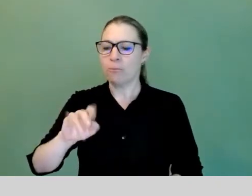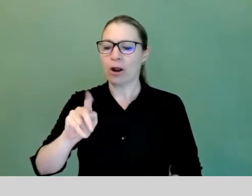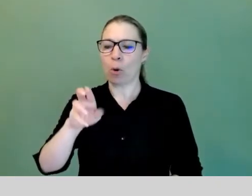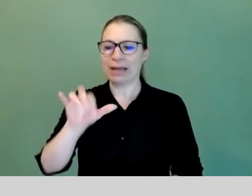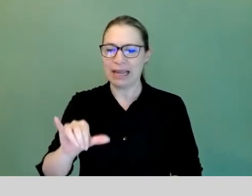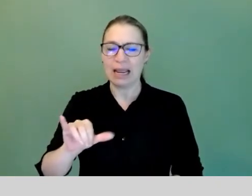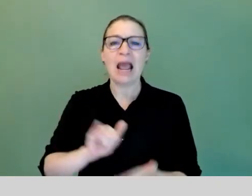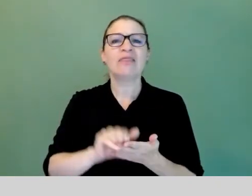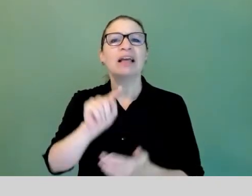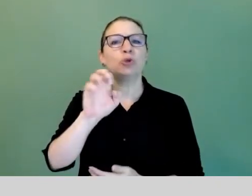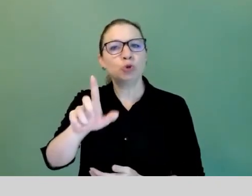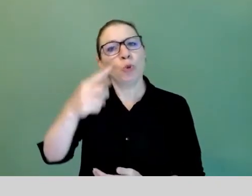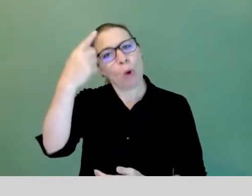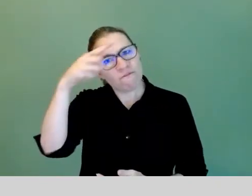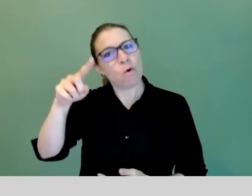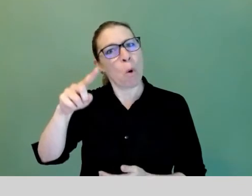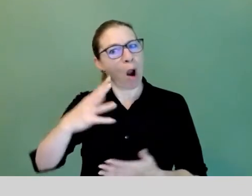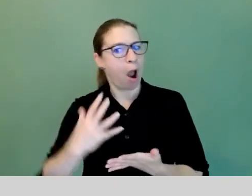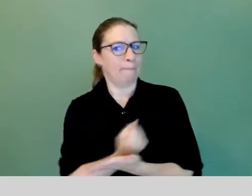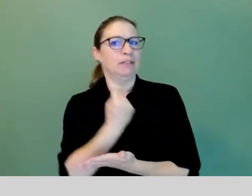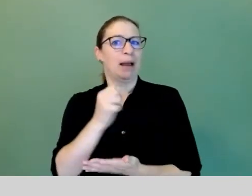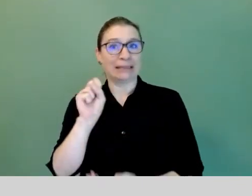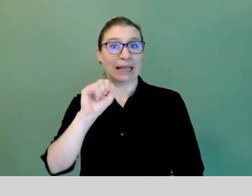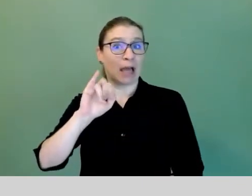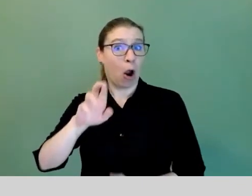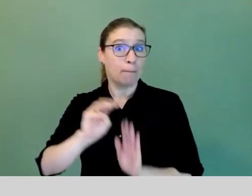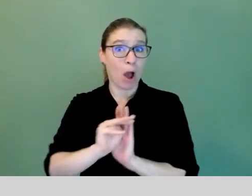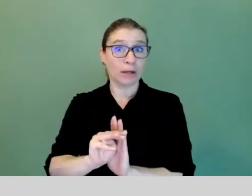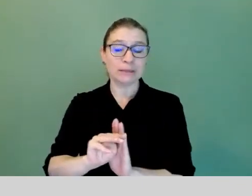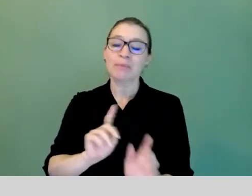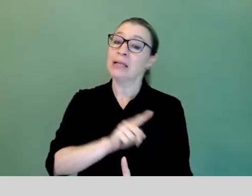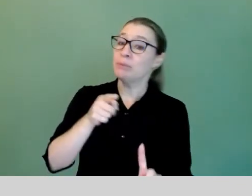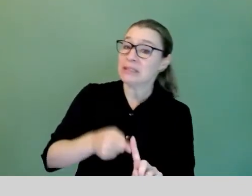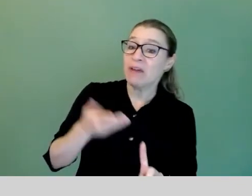a tool for optimizing SIR models. Specifically,